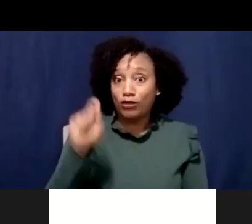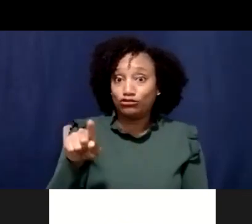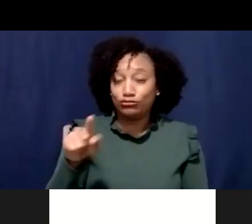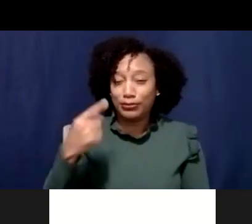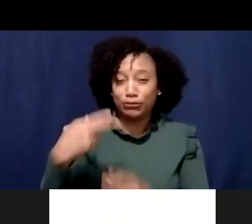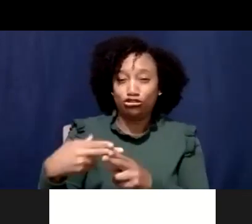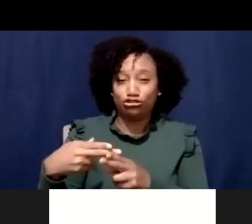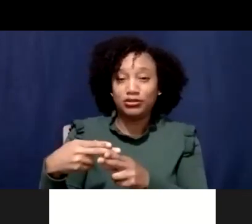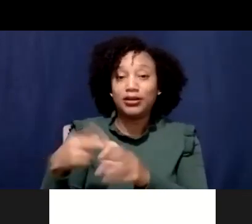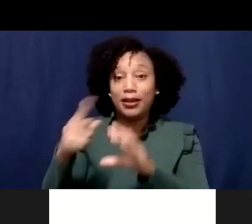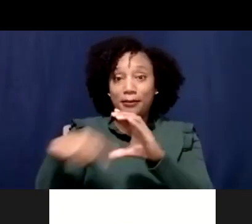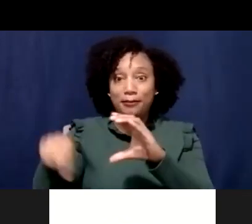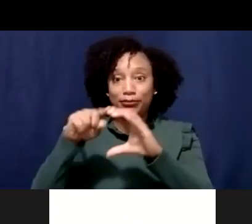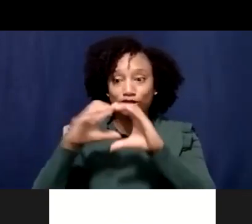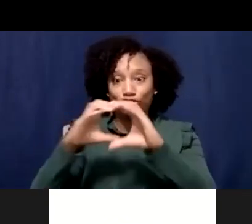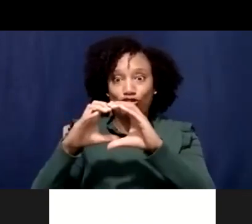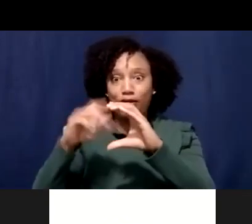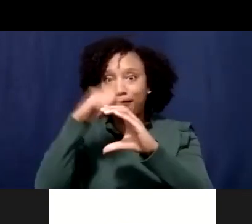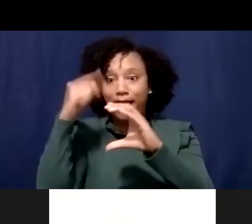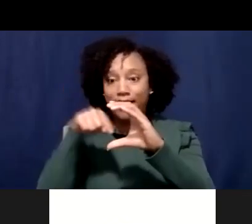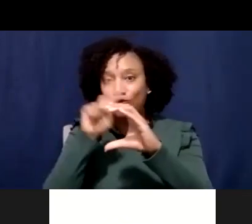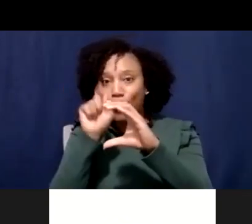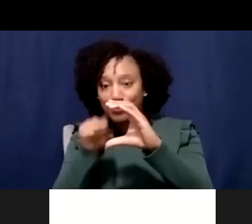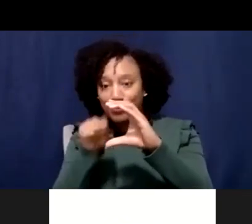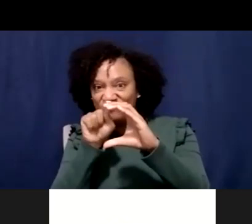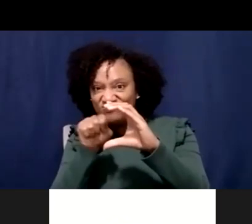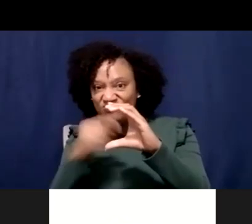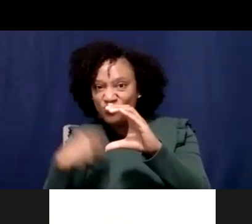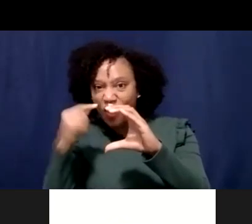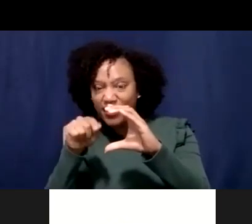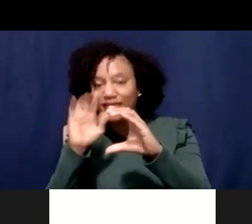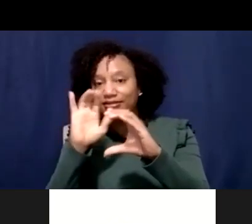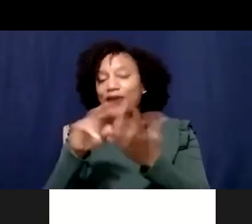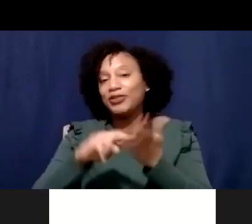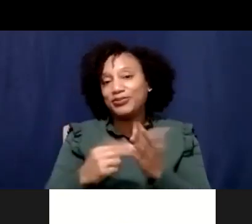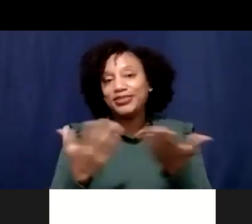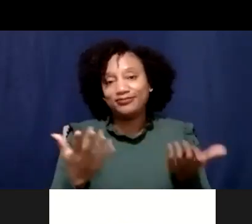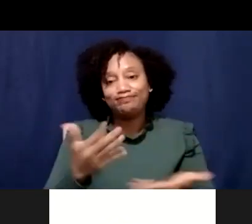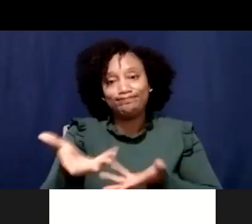which means it's time for a Q&A again. We're about halfway through the presentation